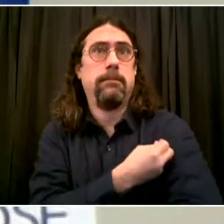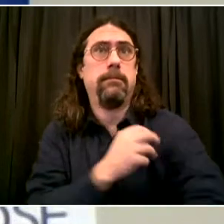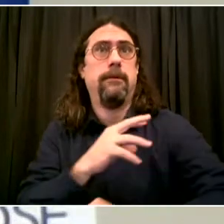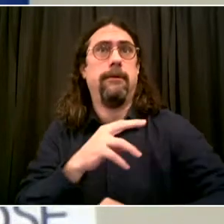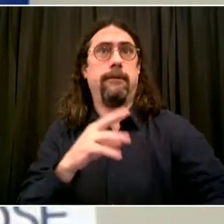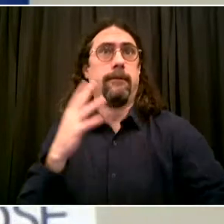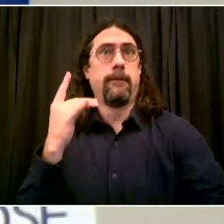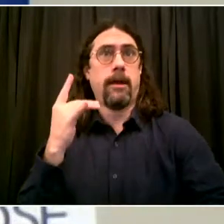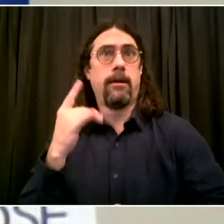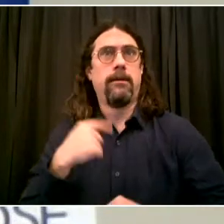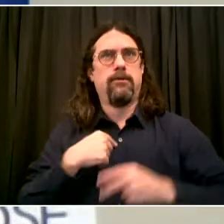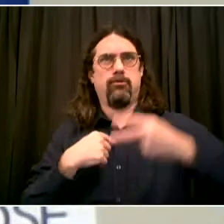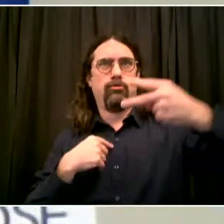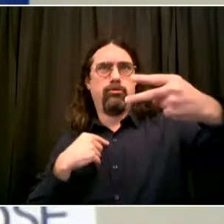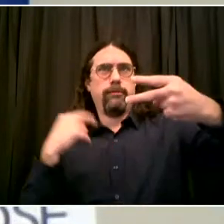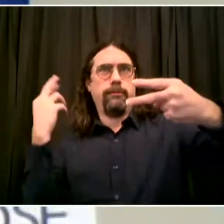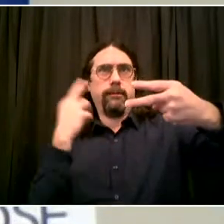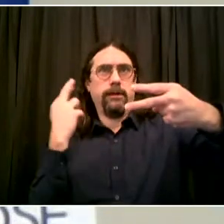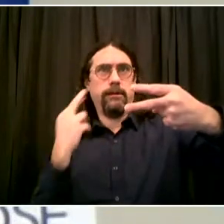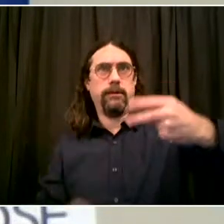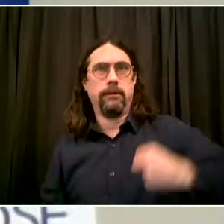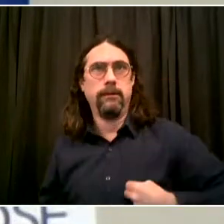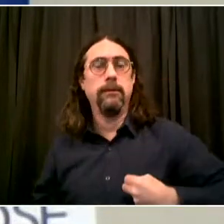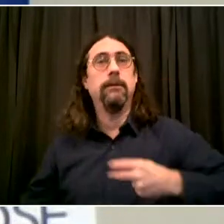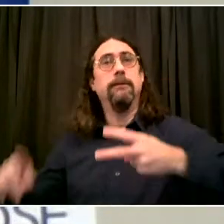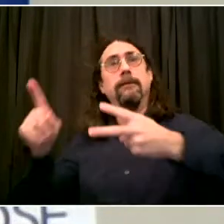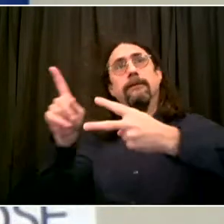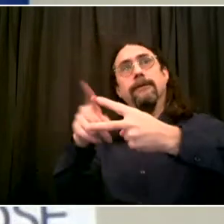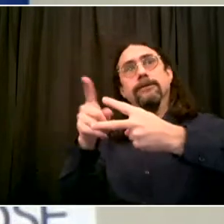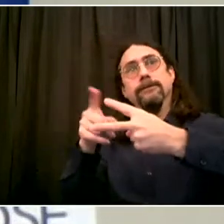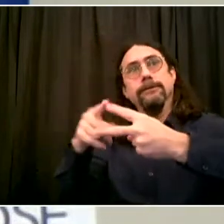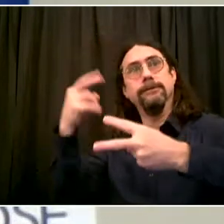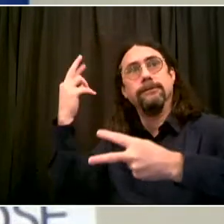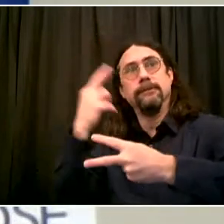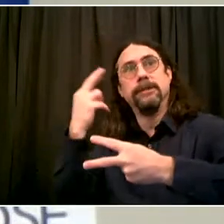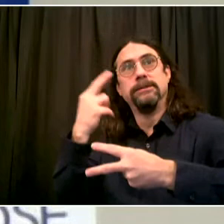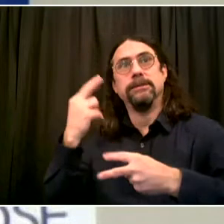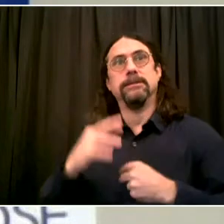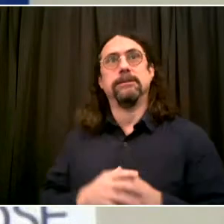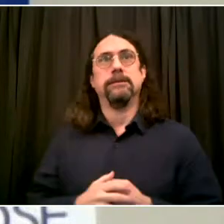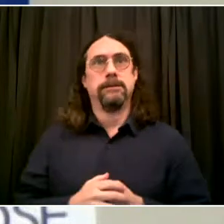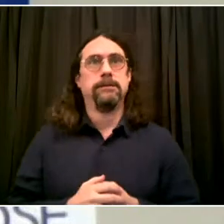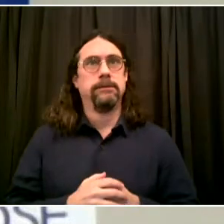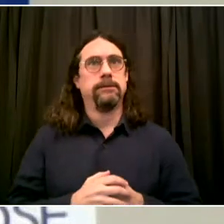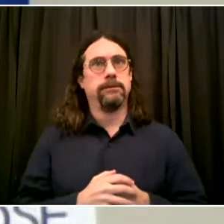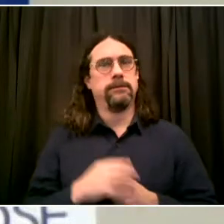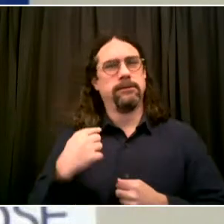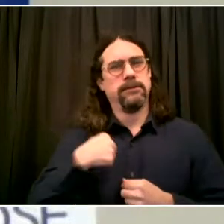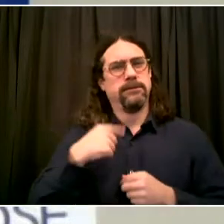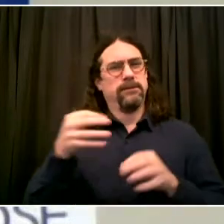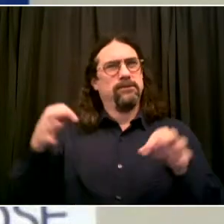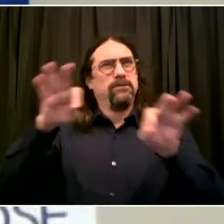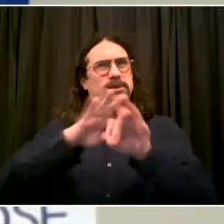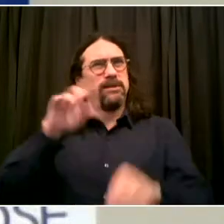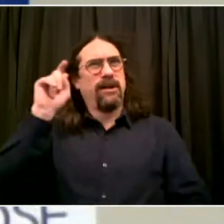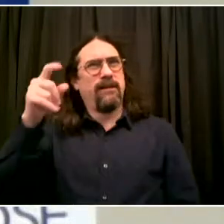BECAUSE TWO THINGS. YOU HAVE TO BE